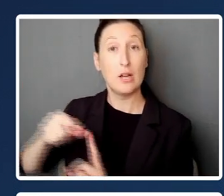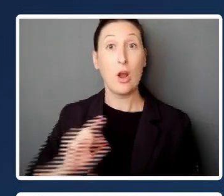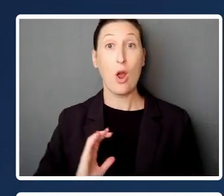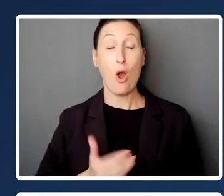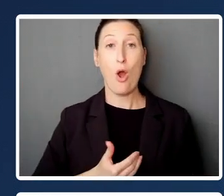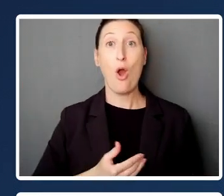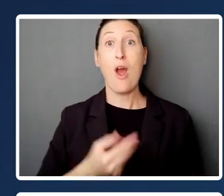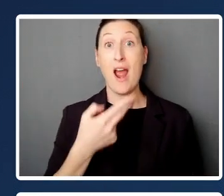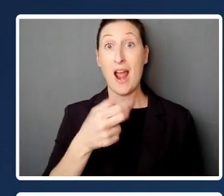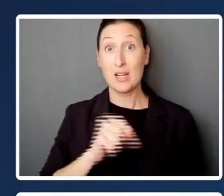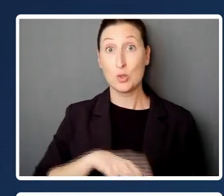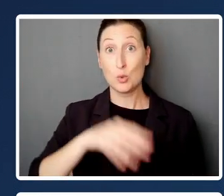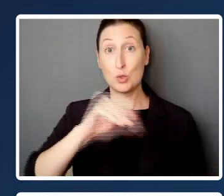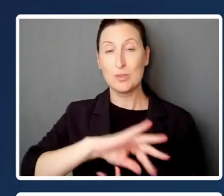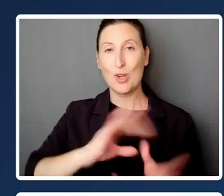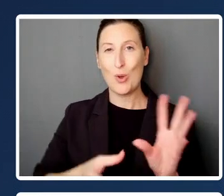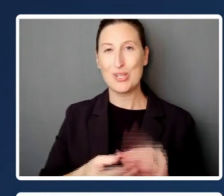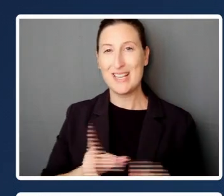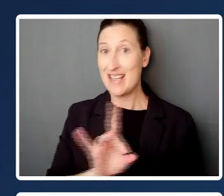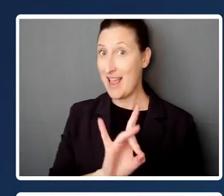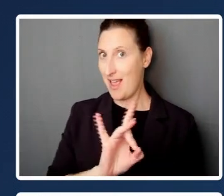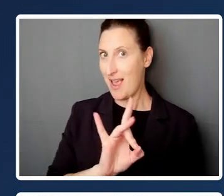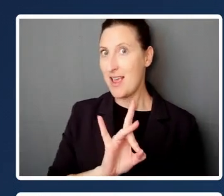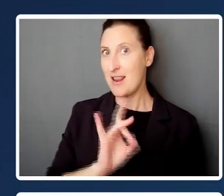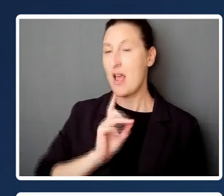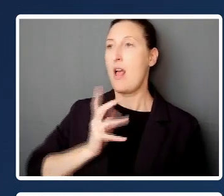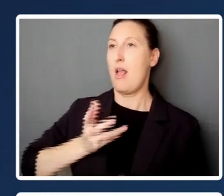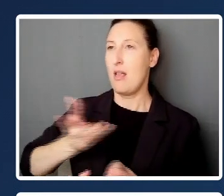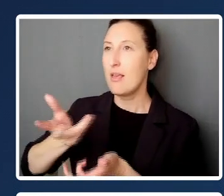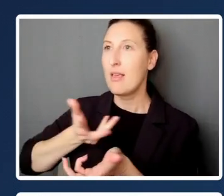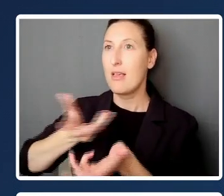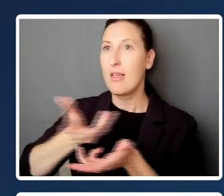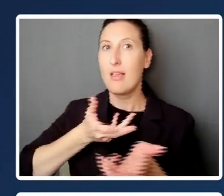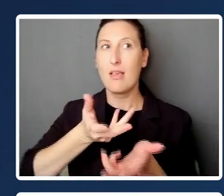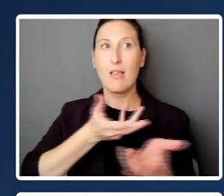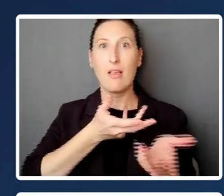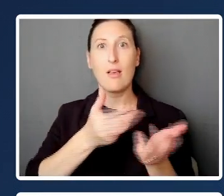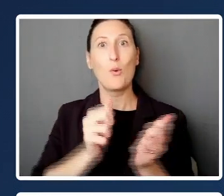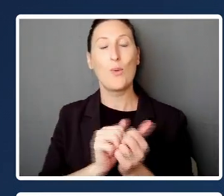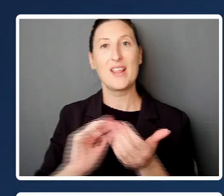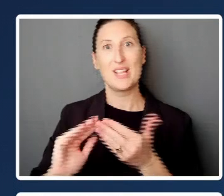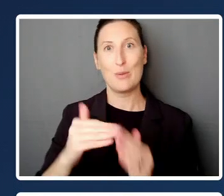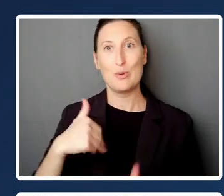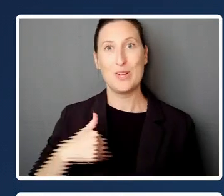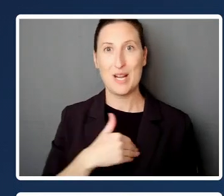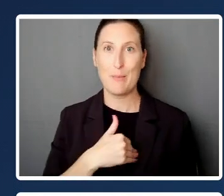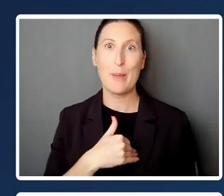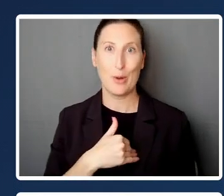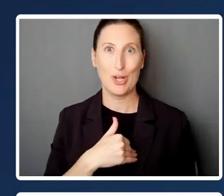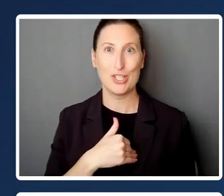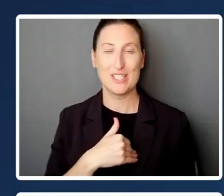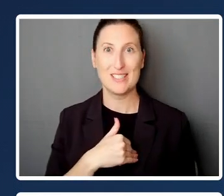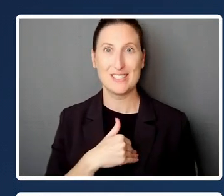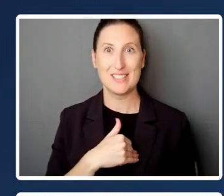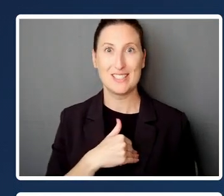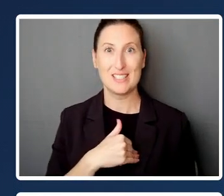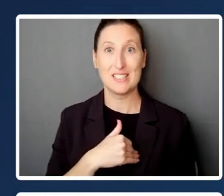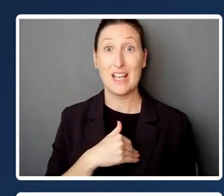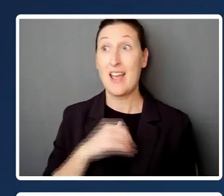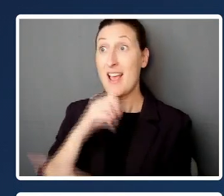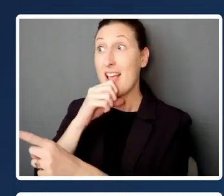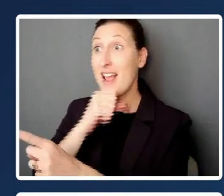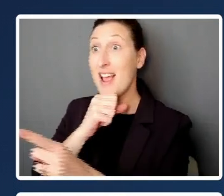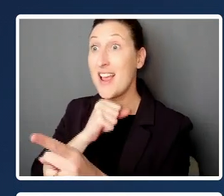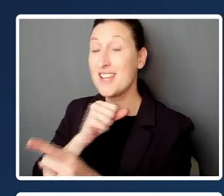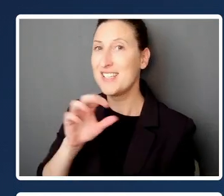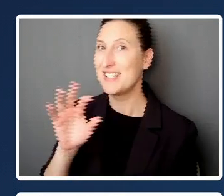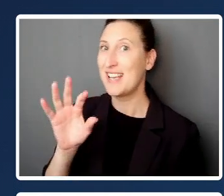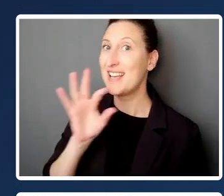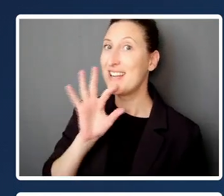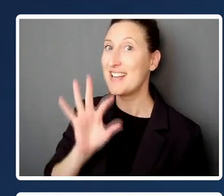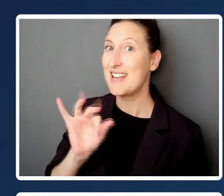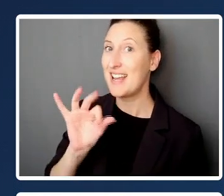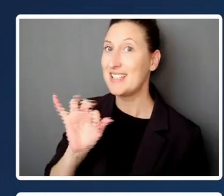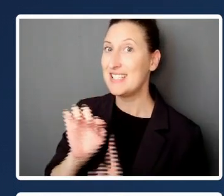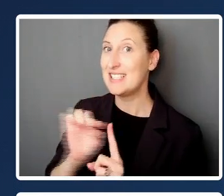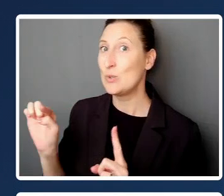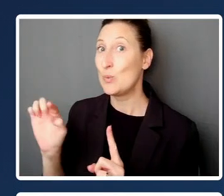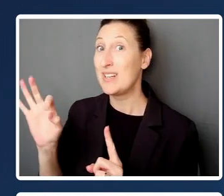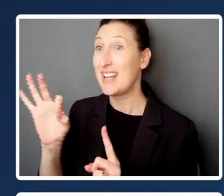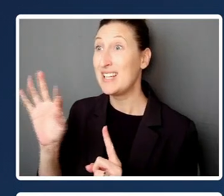in conversation with community members ages 19 to 92 throughout the course of this work and -- yeah.